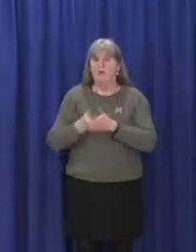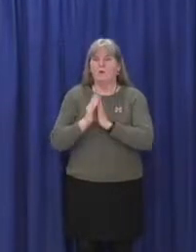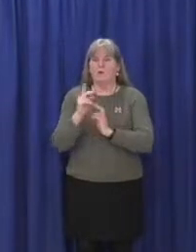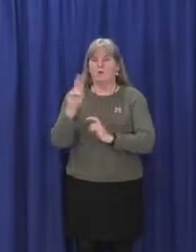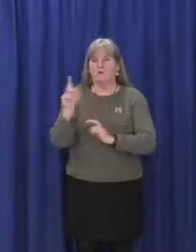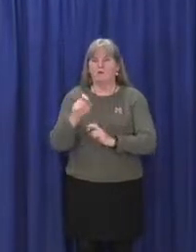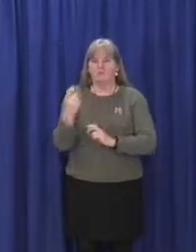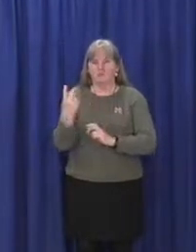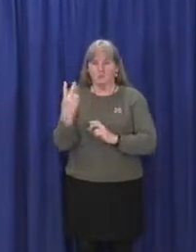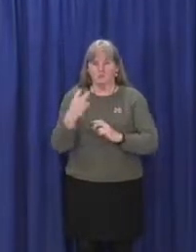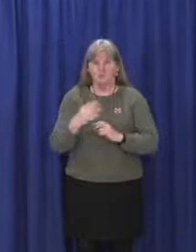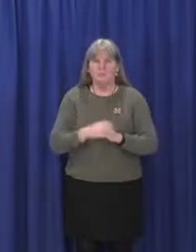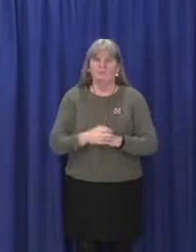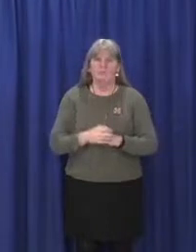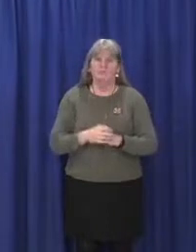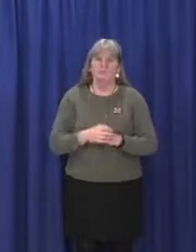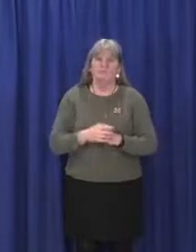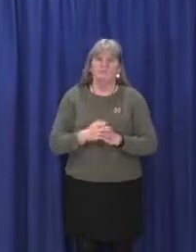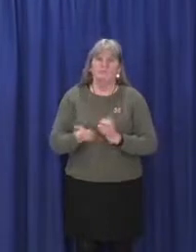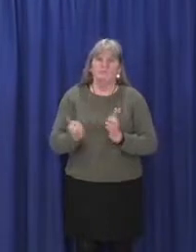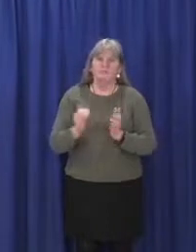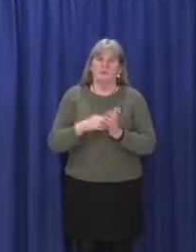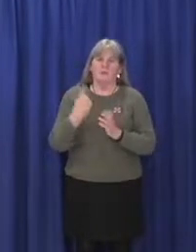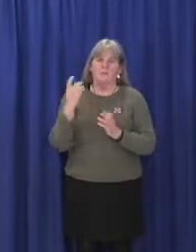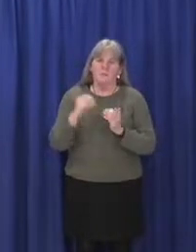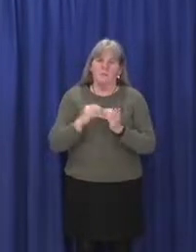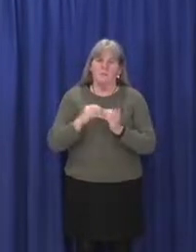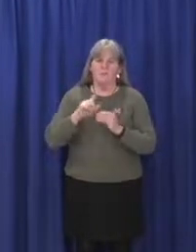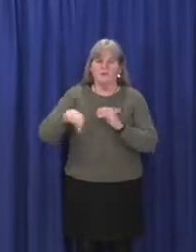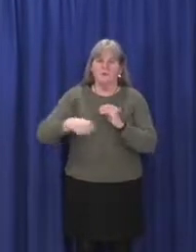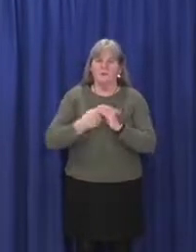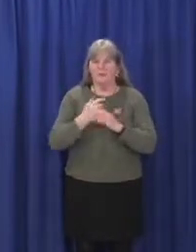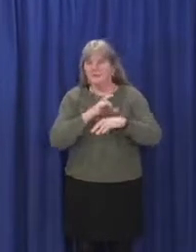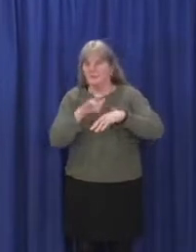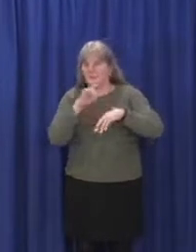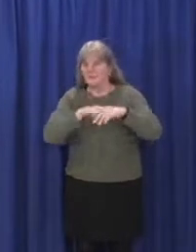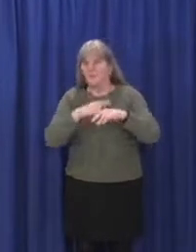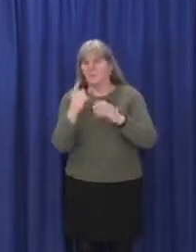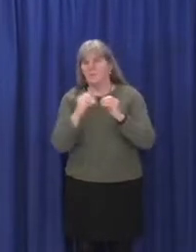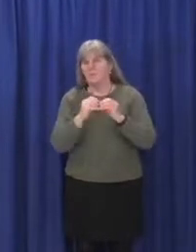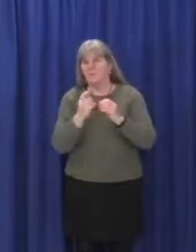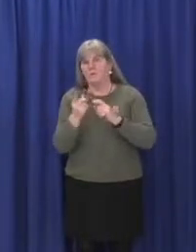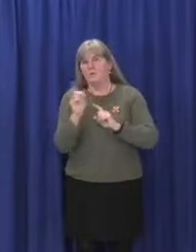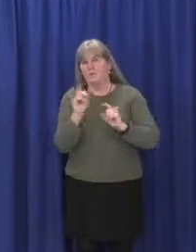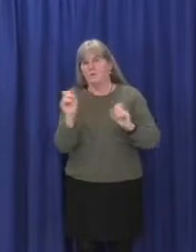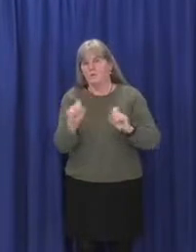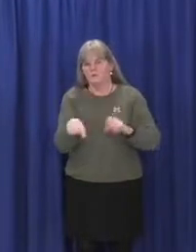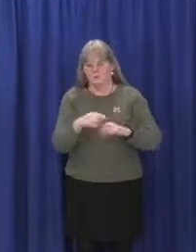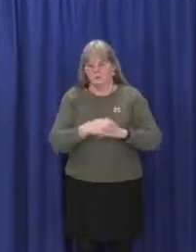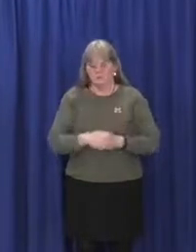We'll then circle back for another round with reporters, time permitting. Before we begin with our speakers, I would like to verify